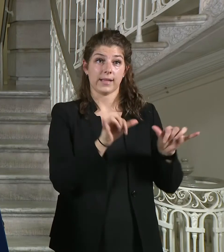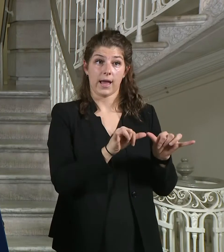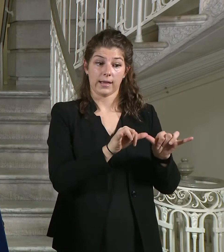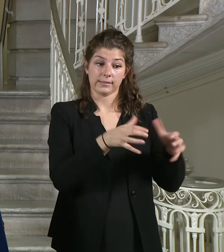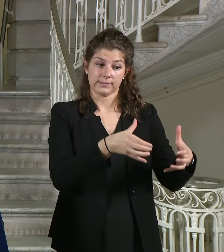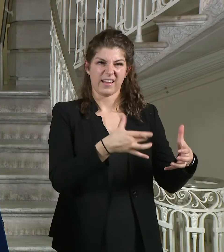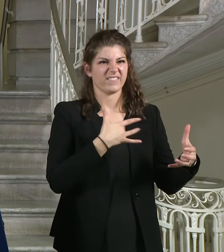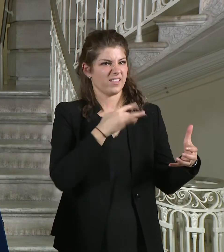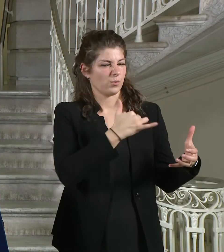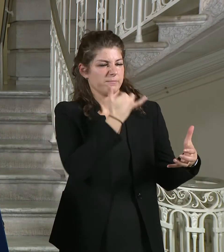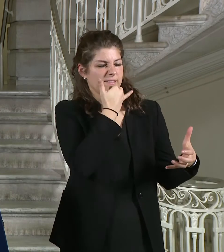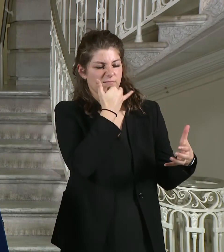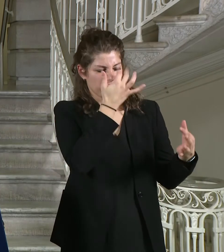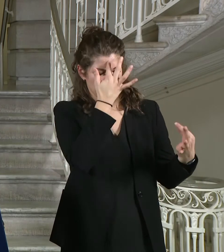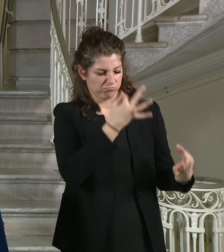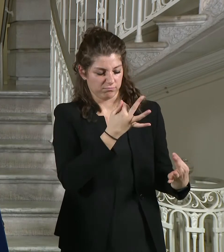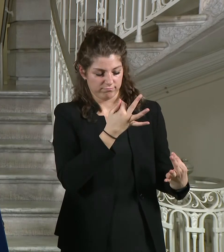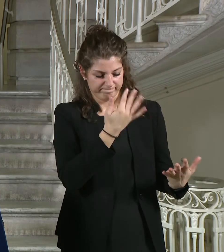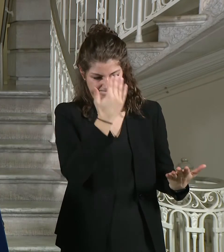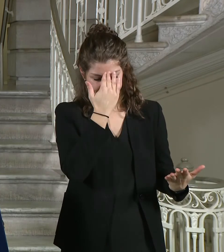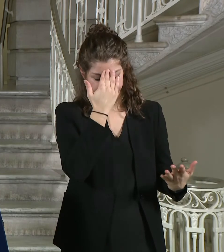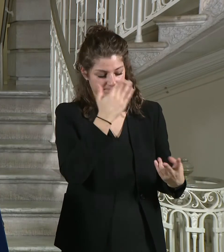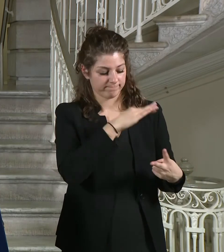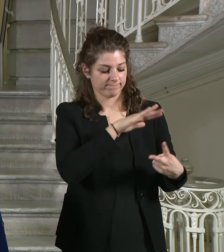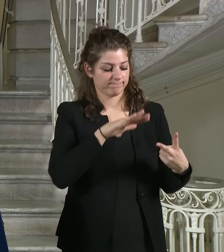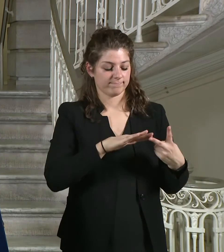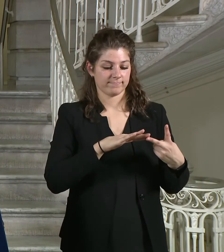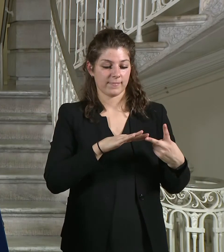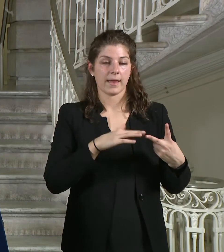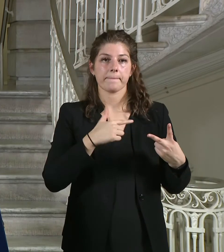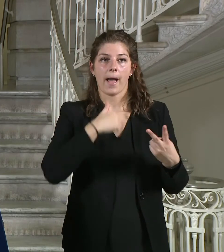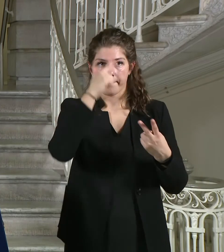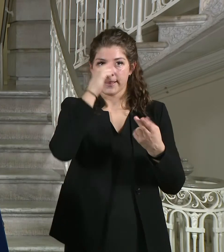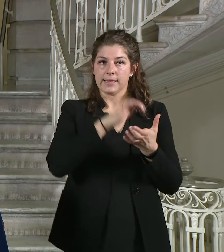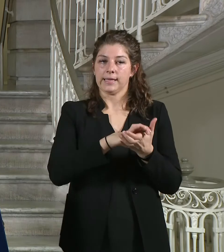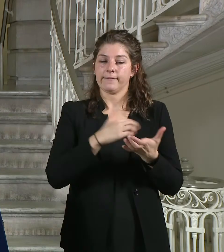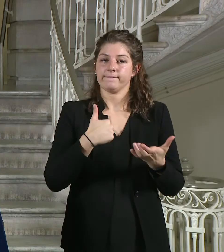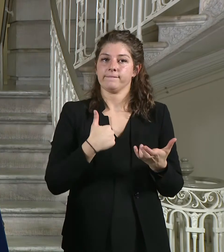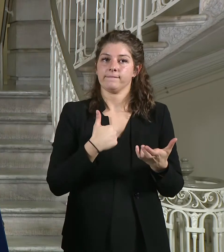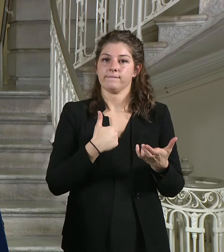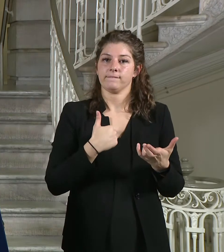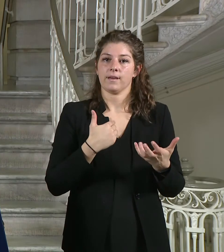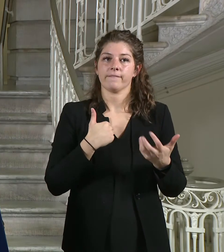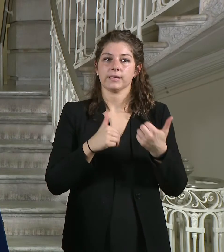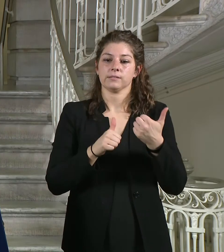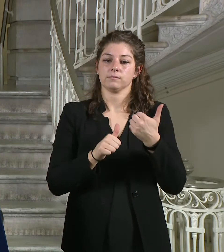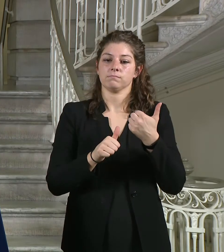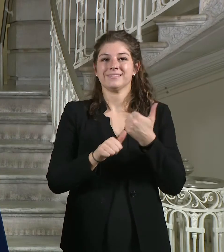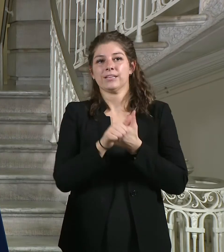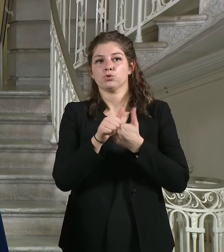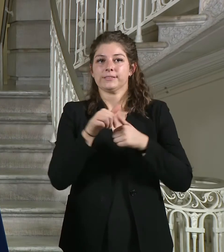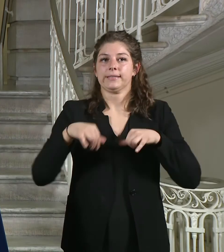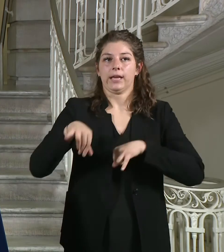NOT GET OUT OF ALBANY AND THAT WAS ONE CLASS SIZE, I STILL